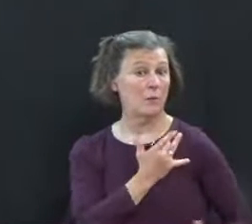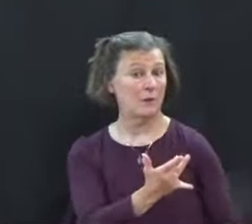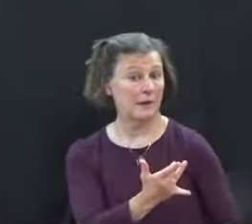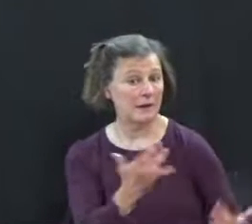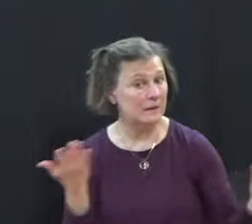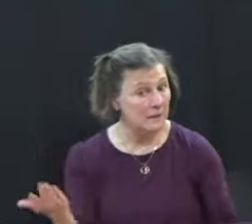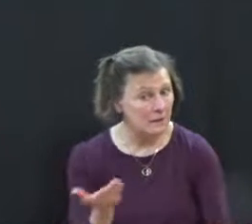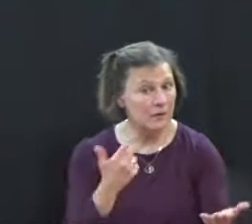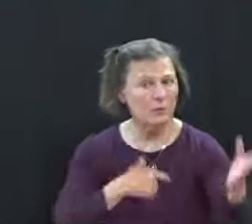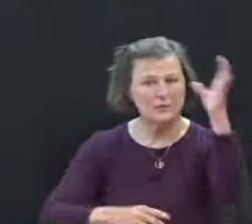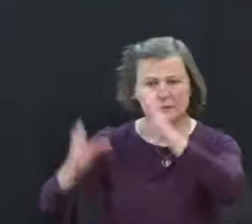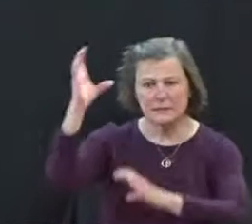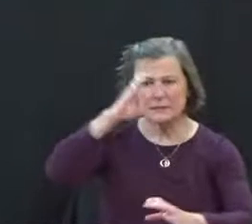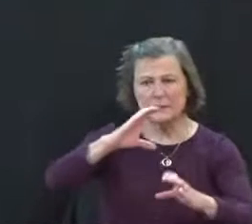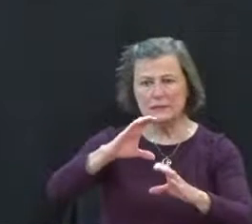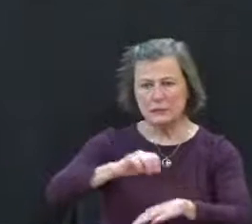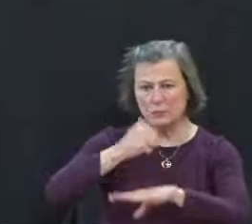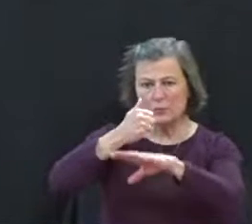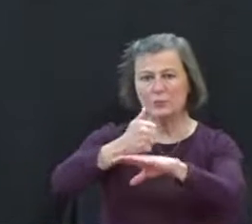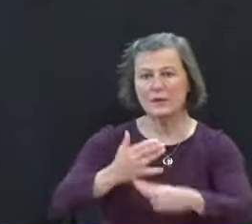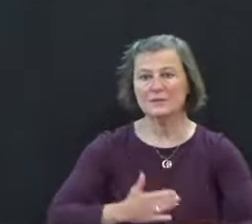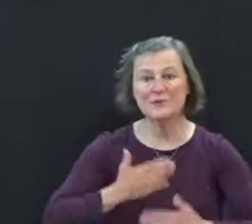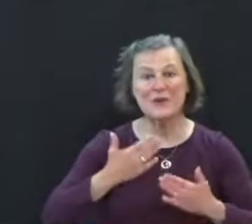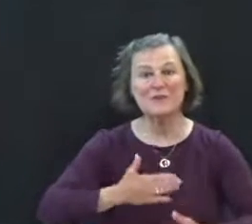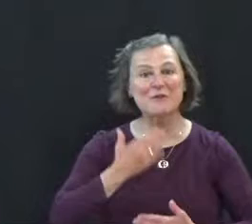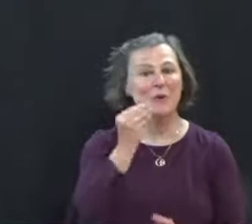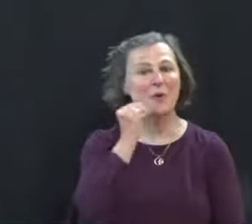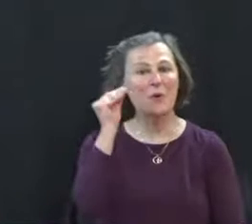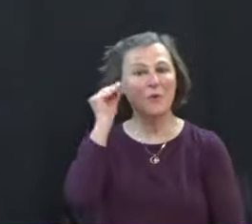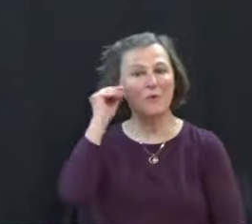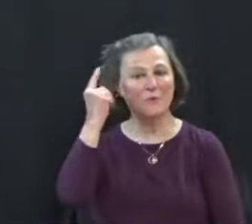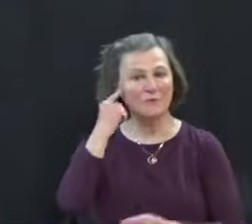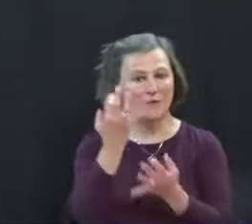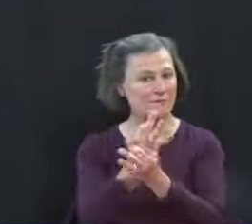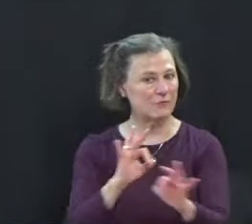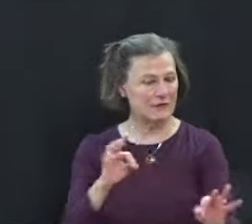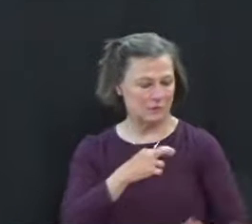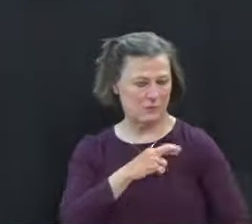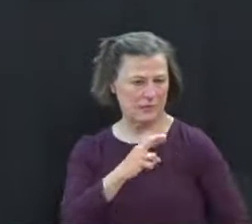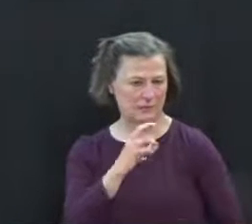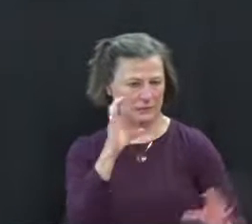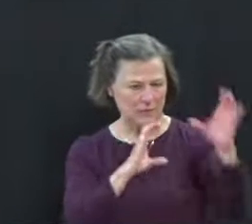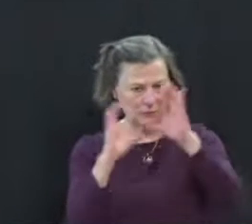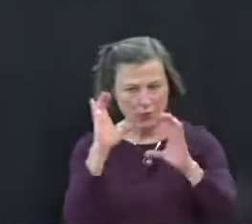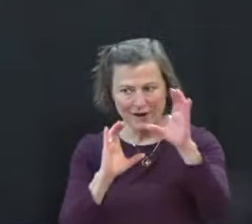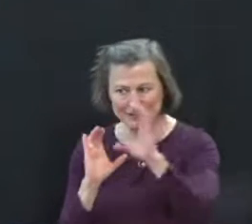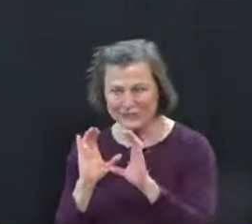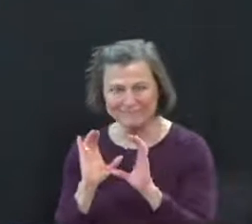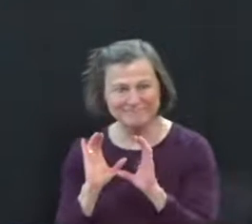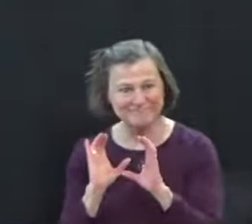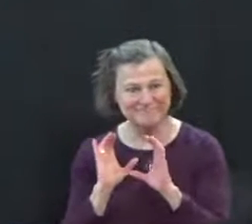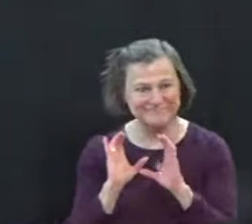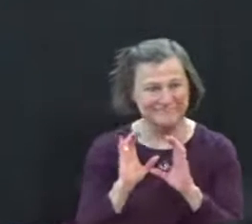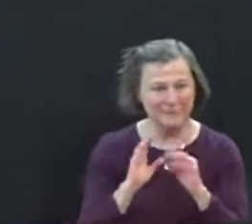Here, we seek to create a joyful home for free religious exploration,